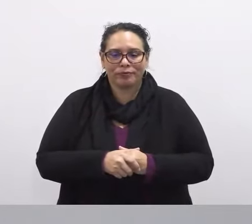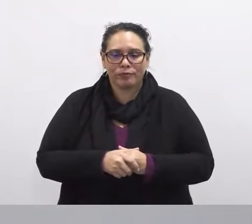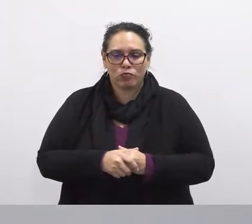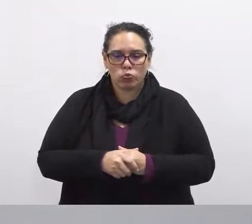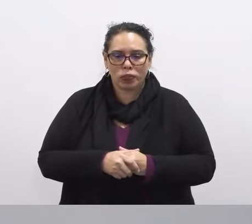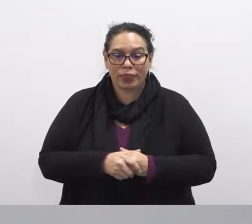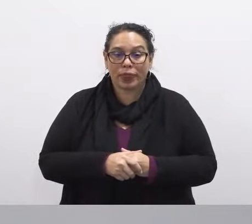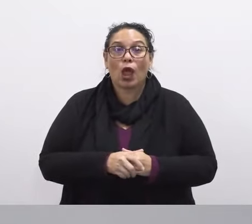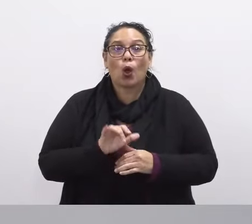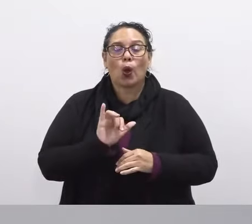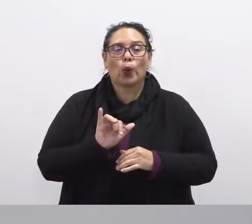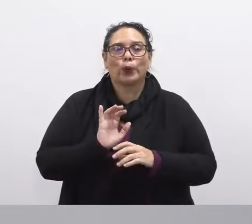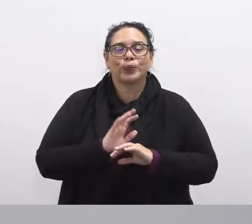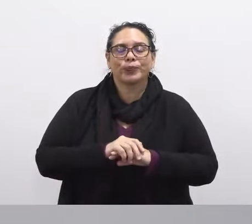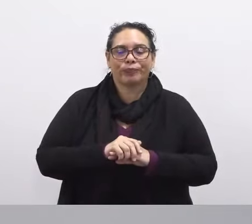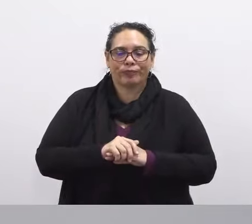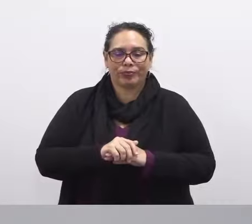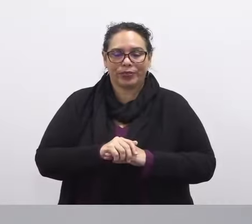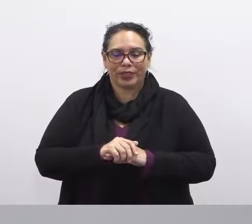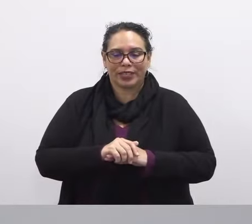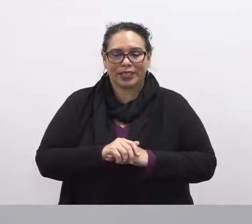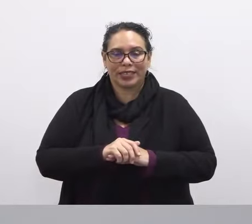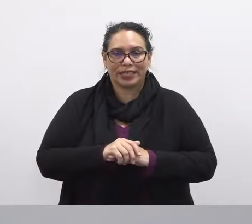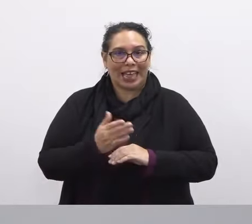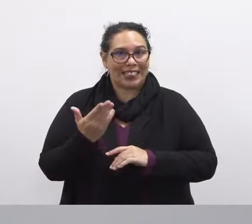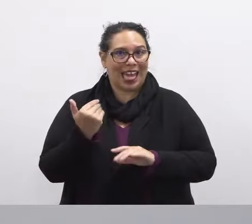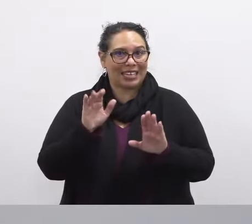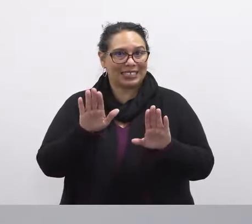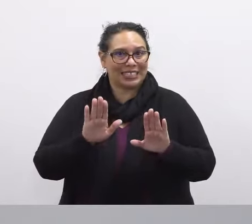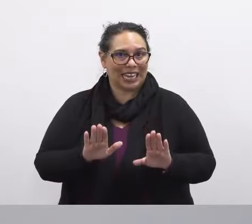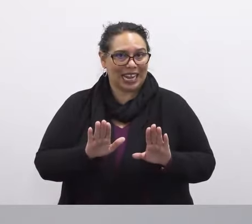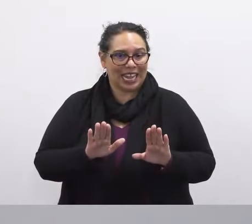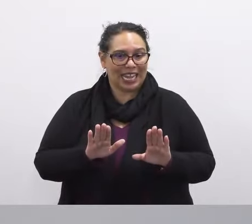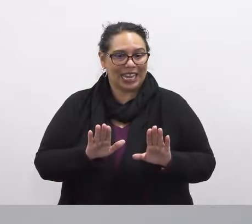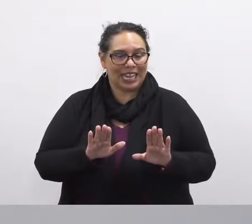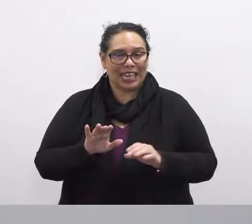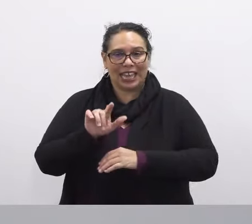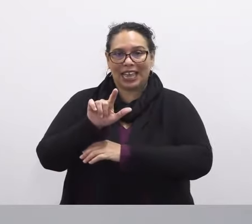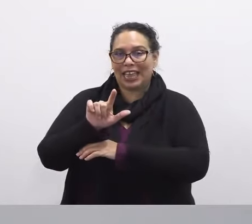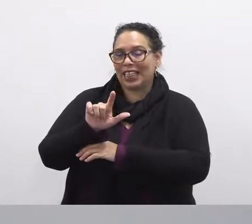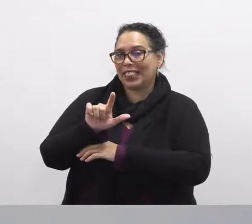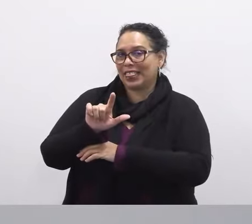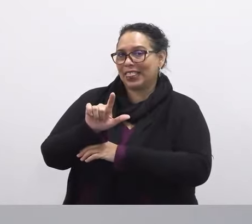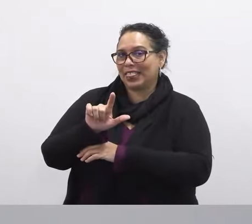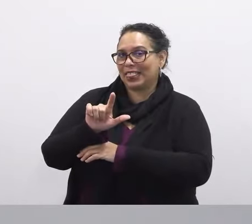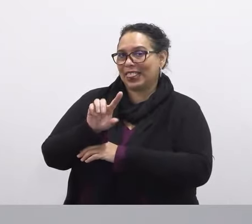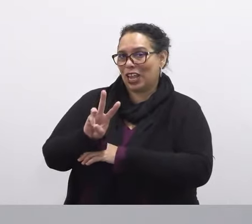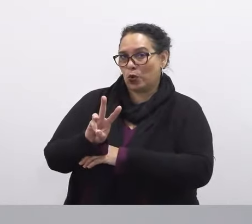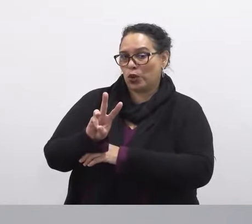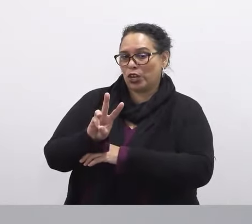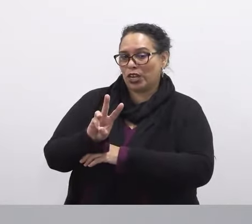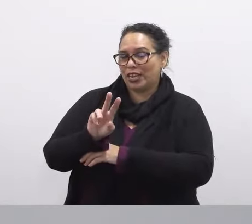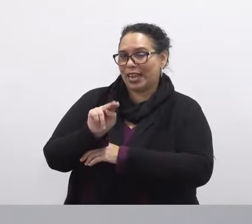Let's see, oh. Last Sunday, the Lakewood NJROTC drill teams